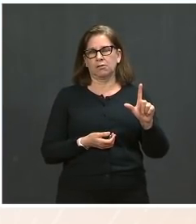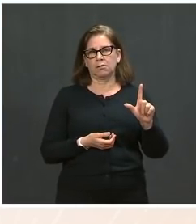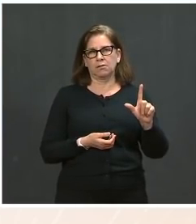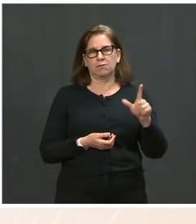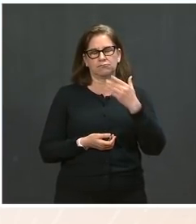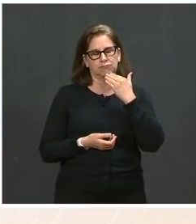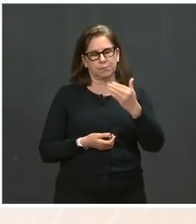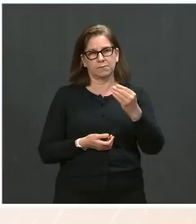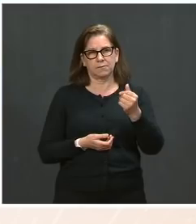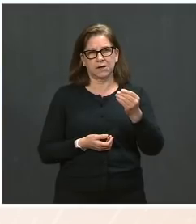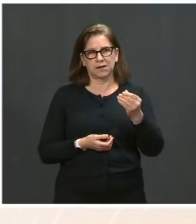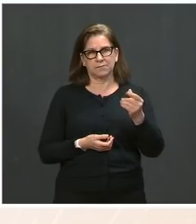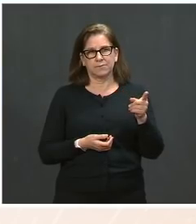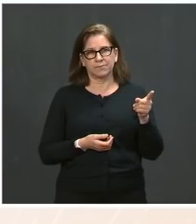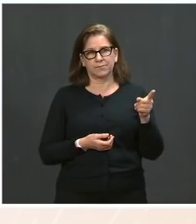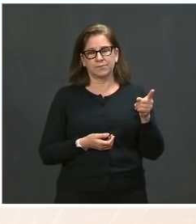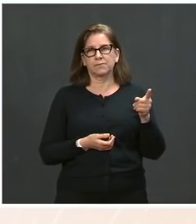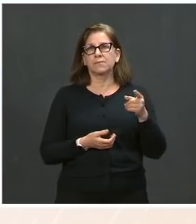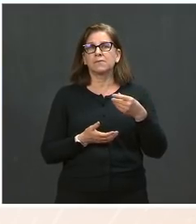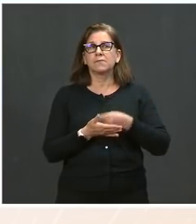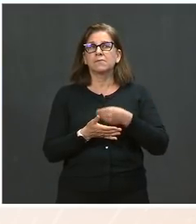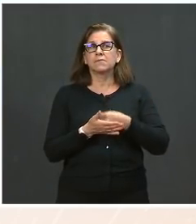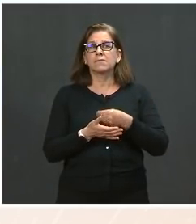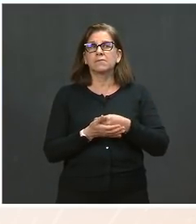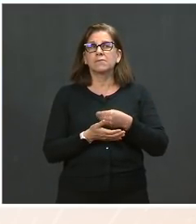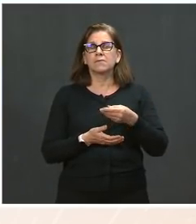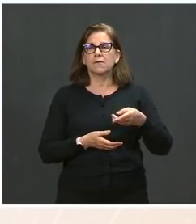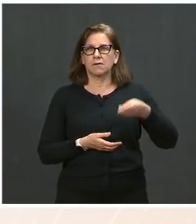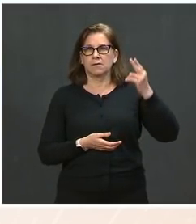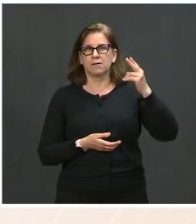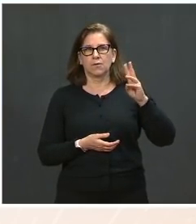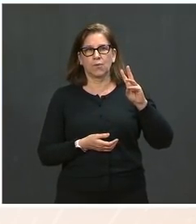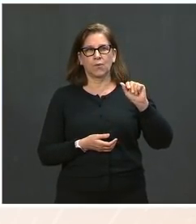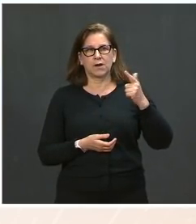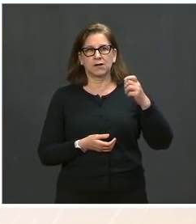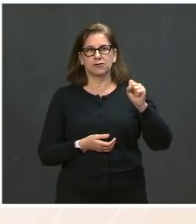So we want to create good-paying jobs all across the country,